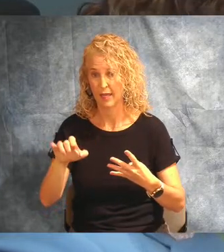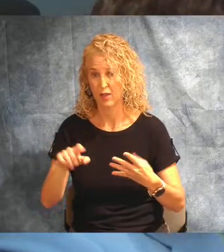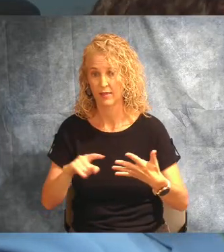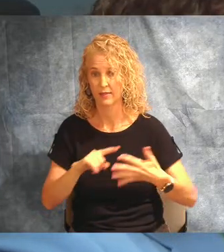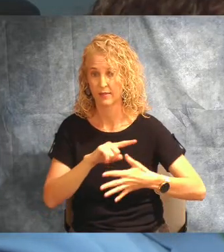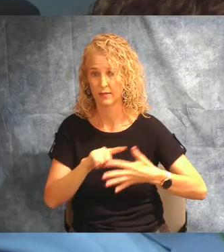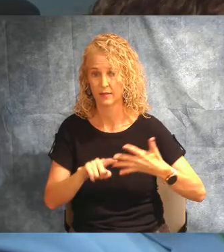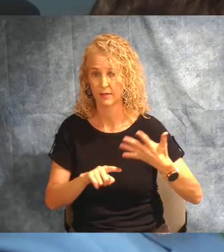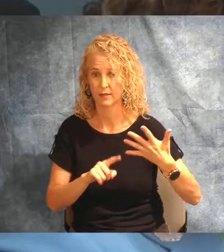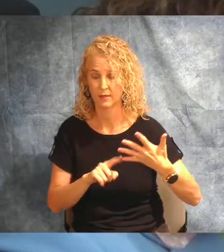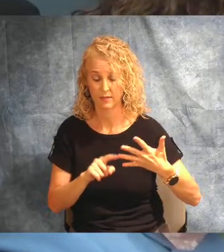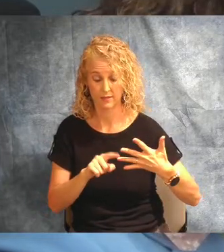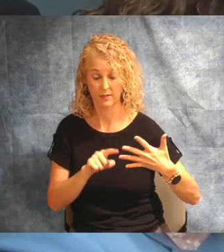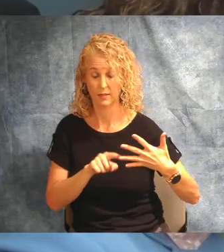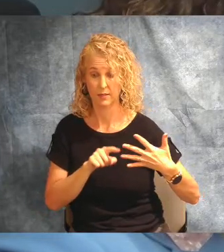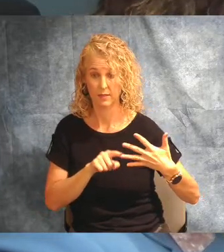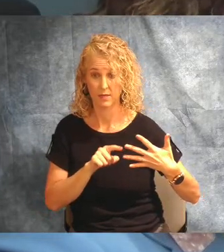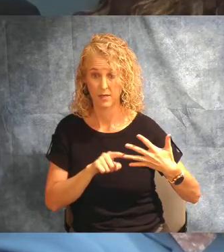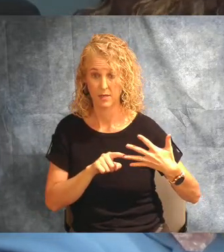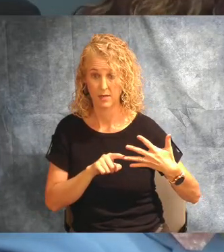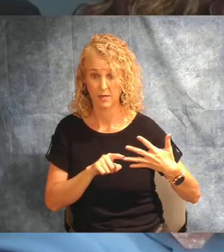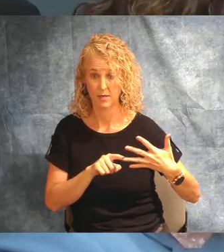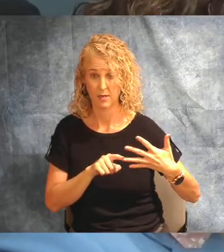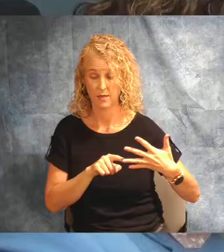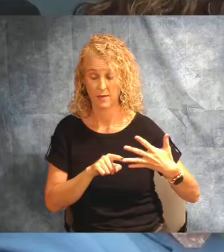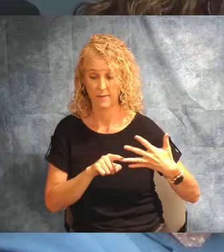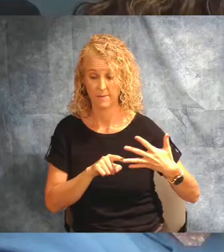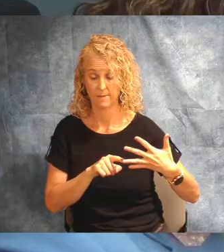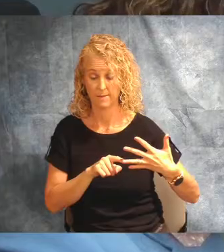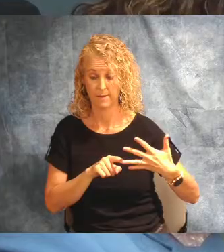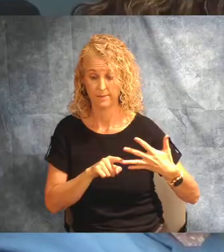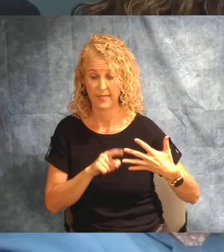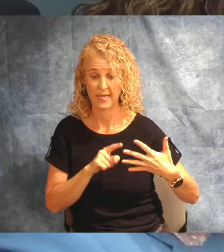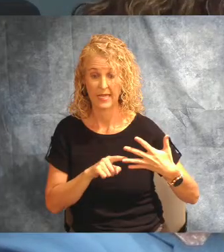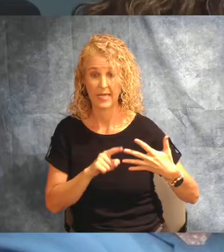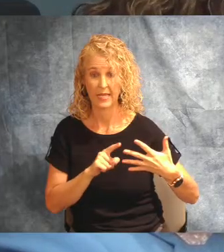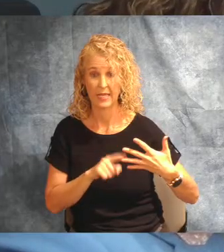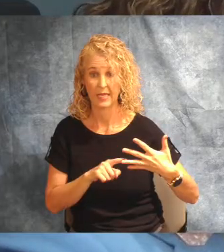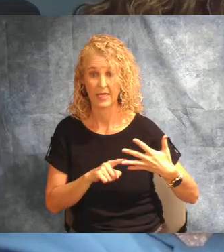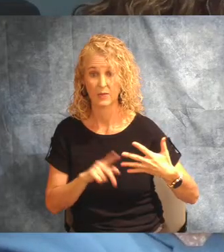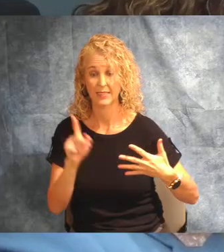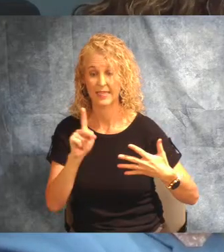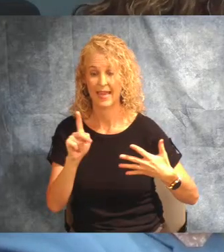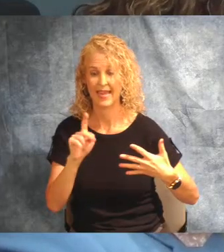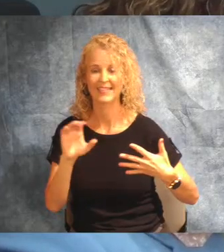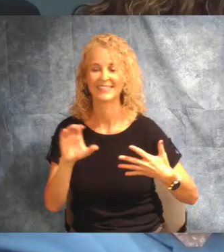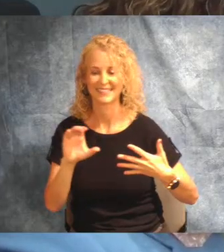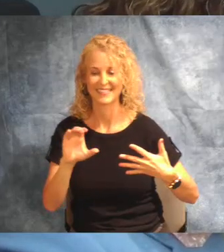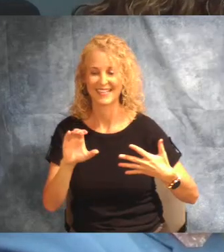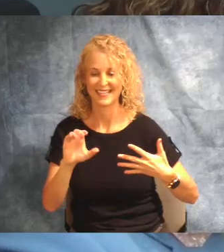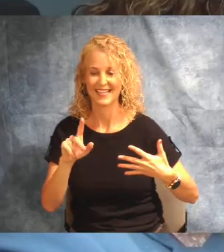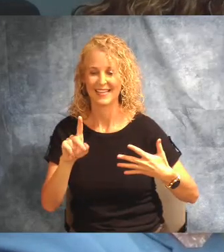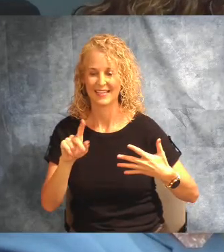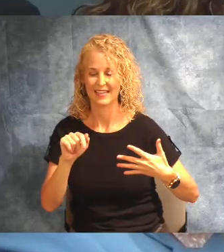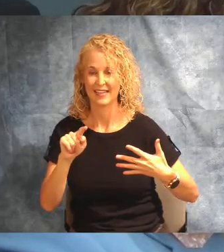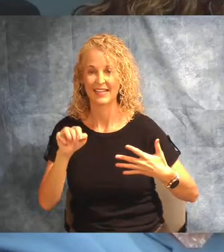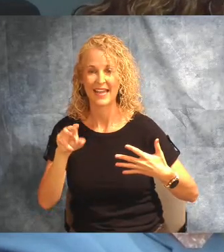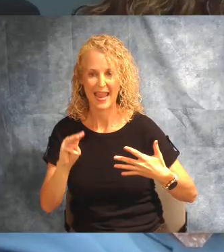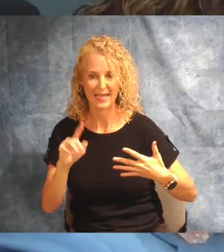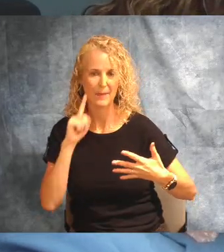Tyrone Dubois, went on to be the understudy of Casey Kasem and has a syndicated, one of the